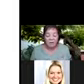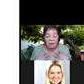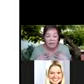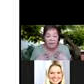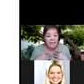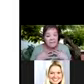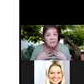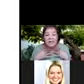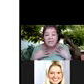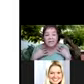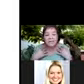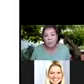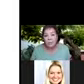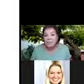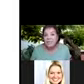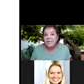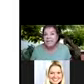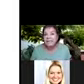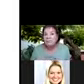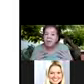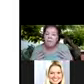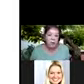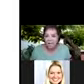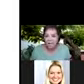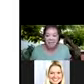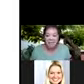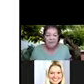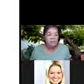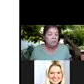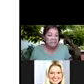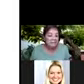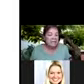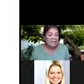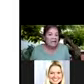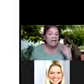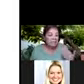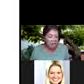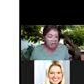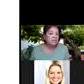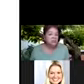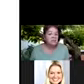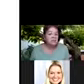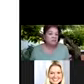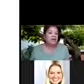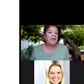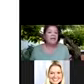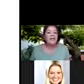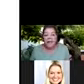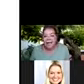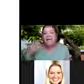For me the assessment I've done it so much that it's memorized. So basically I can have a conversation with a client